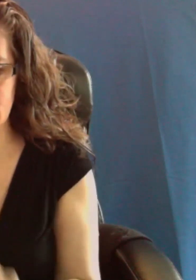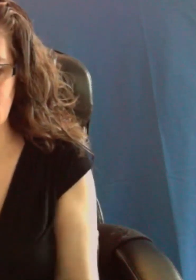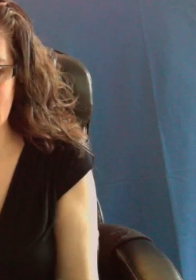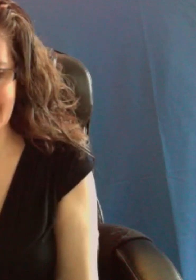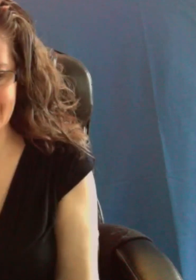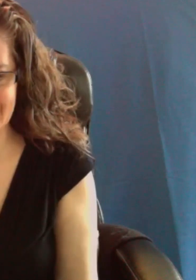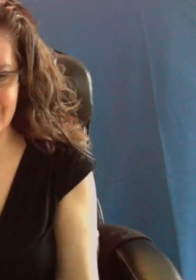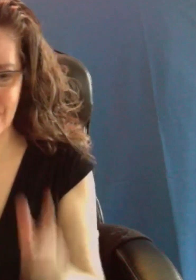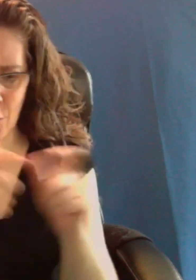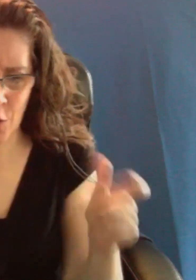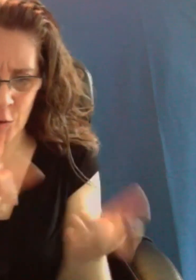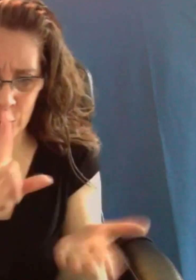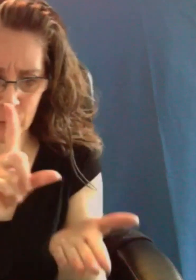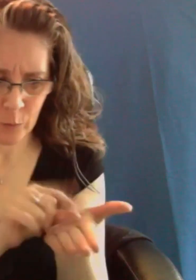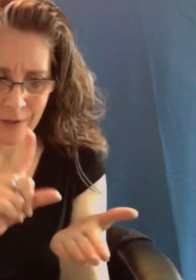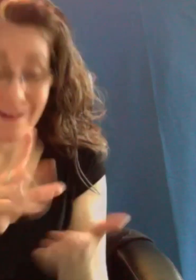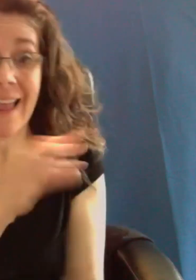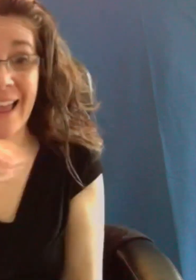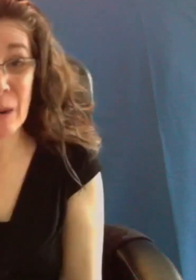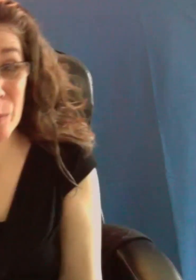documents needed to be on blueprinted, and wanted to know if